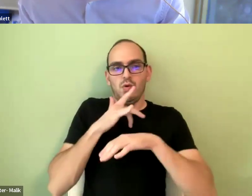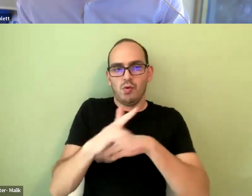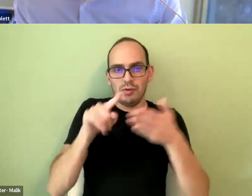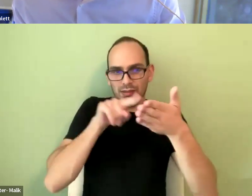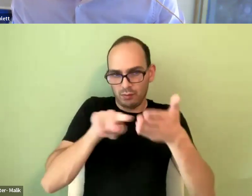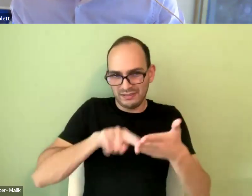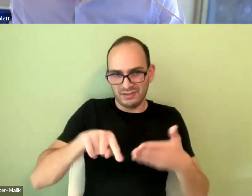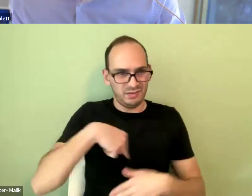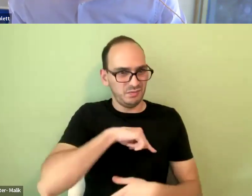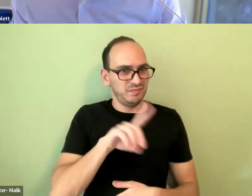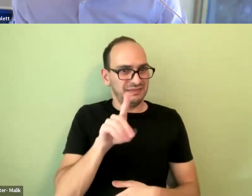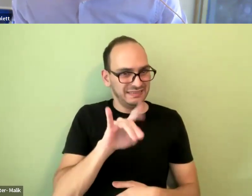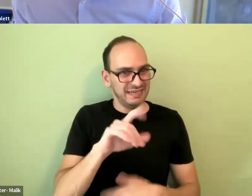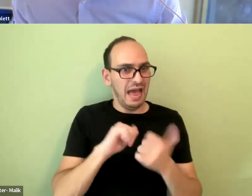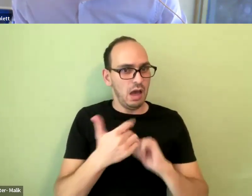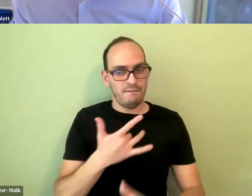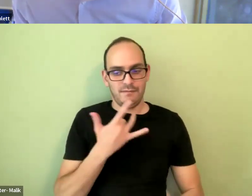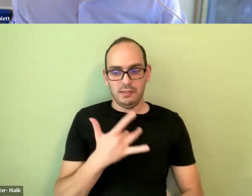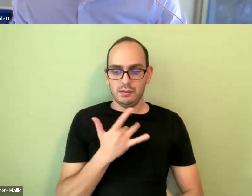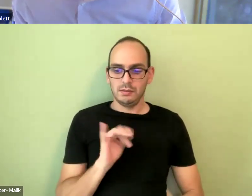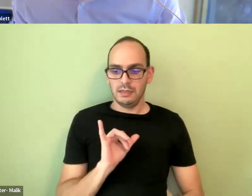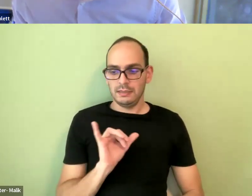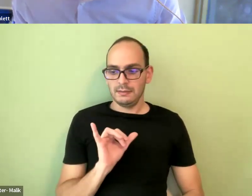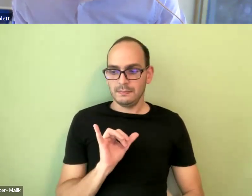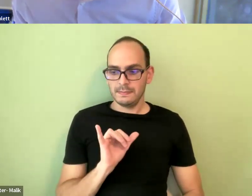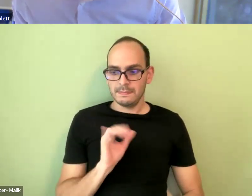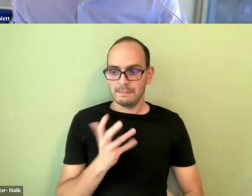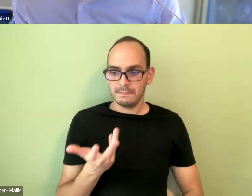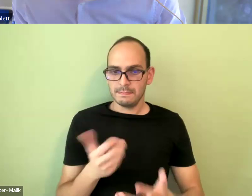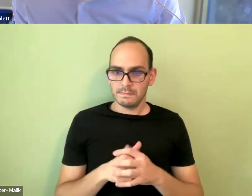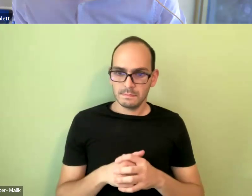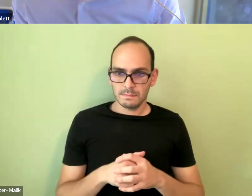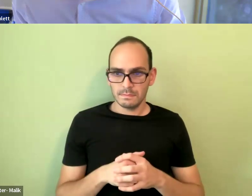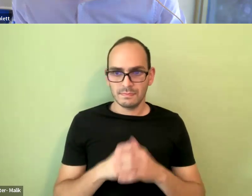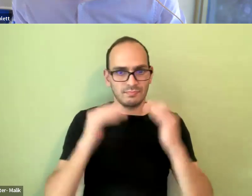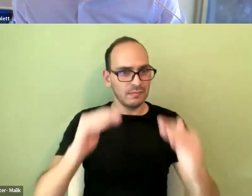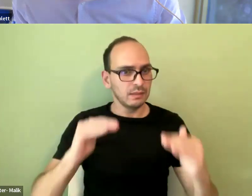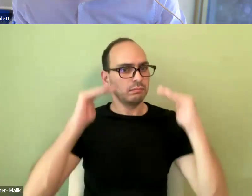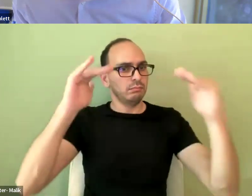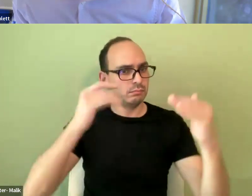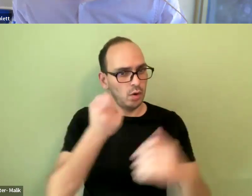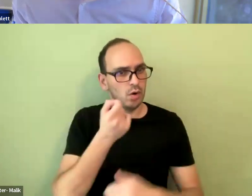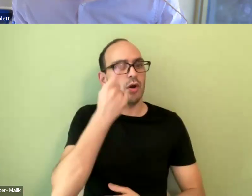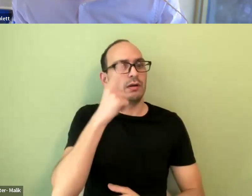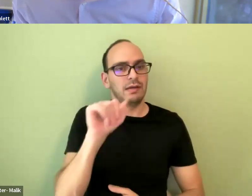have done and how I feel like it can enhance our understanding of S-STEM pathways.